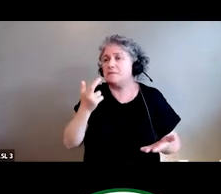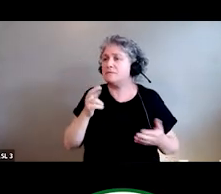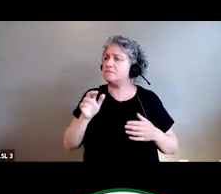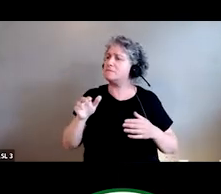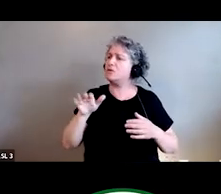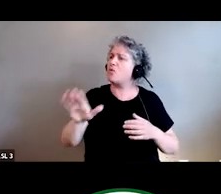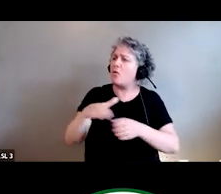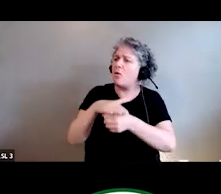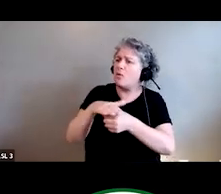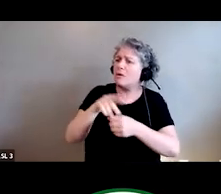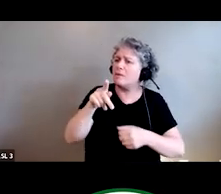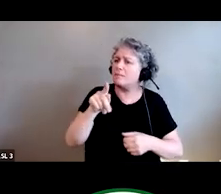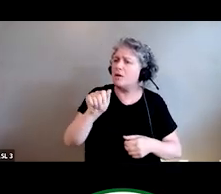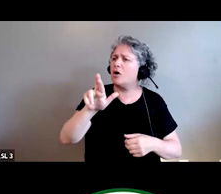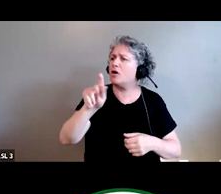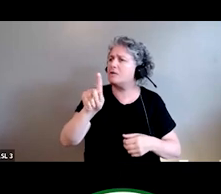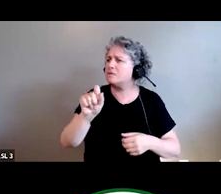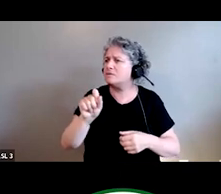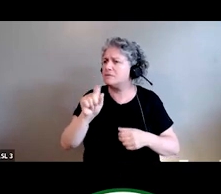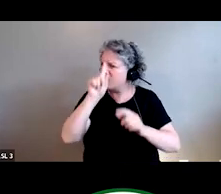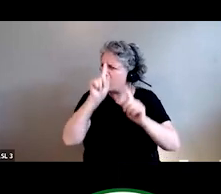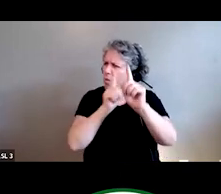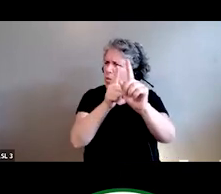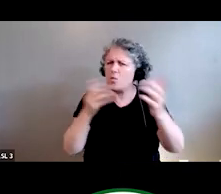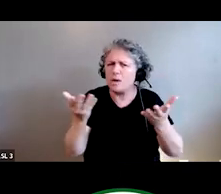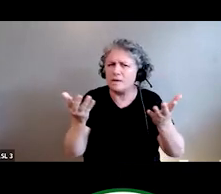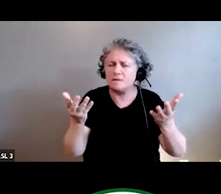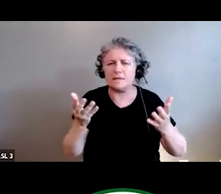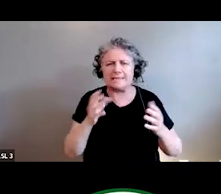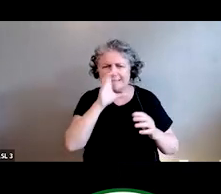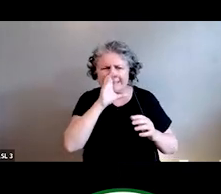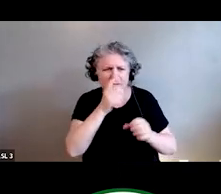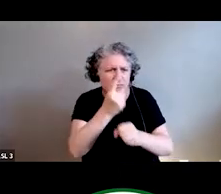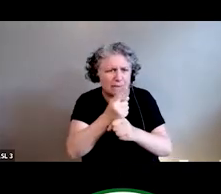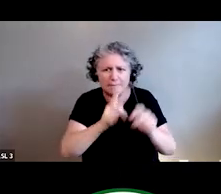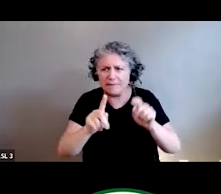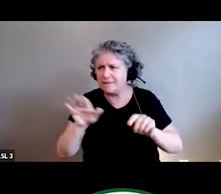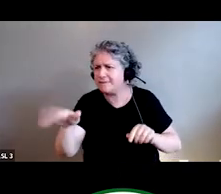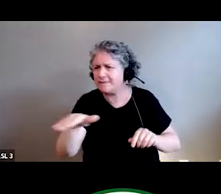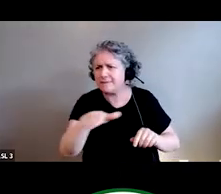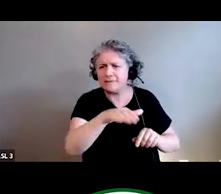being able to find the correct people to be able to ask those right questions.